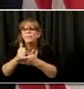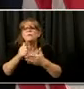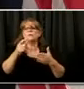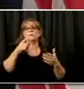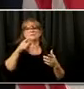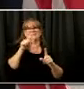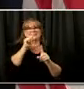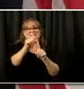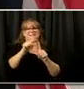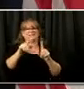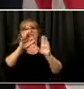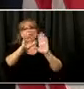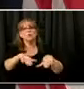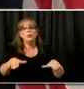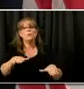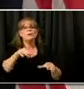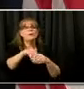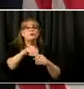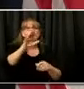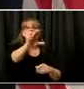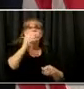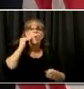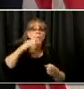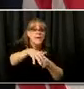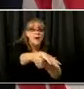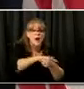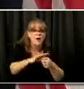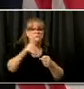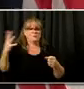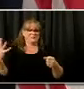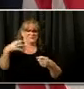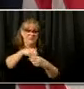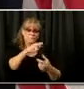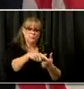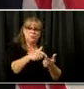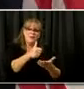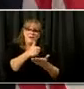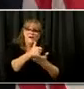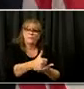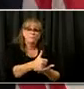and in whatever form that is and engaged in learning so tag that with hashtag every kid